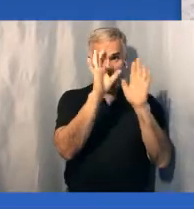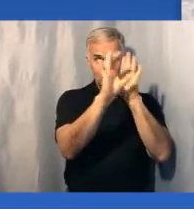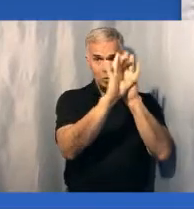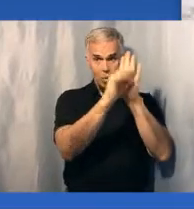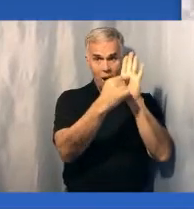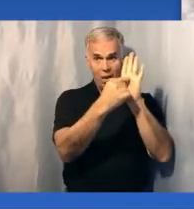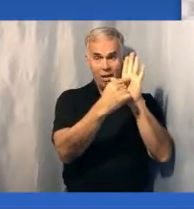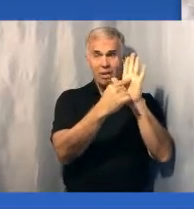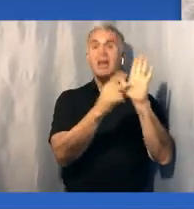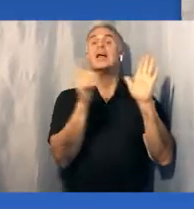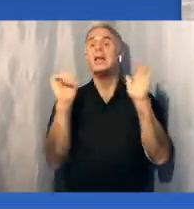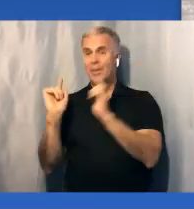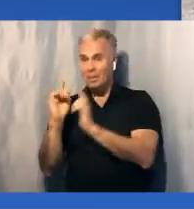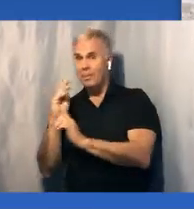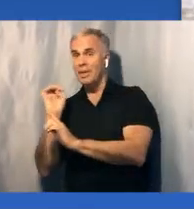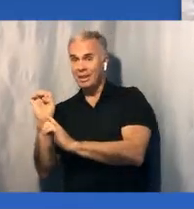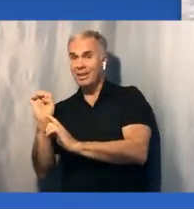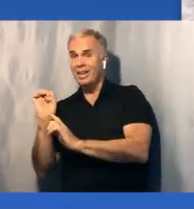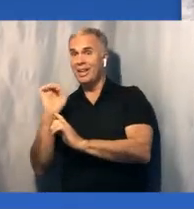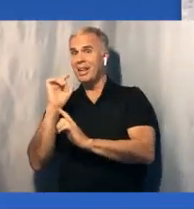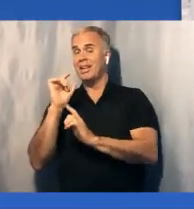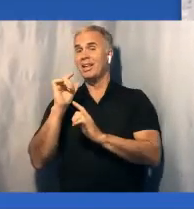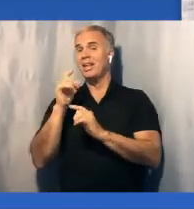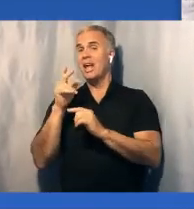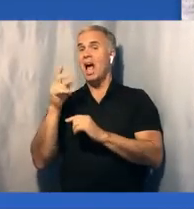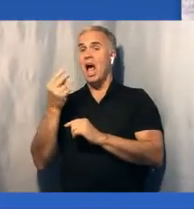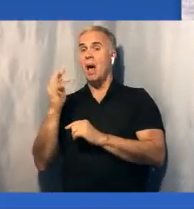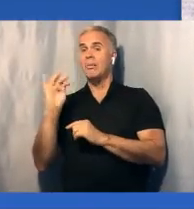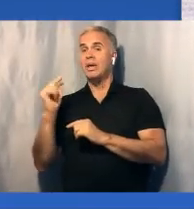in the eye of the ostrich?